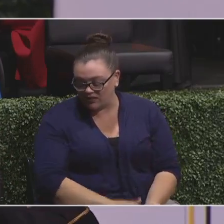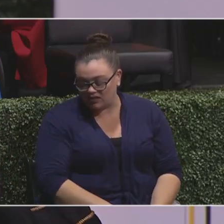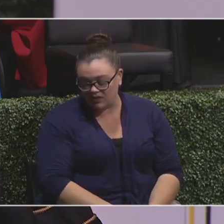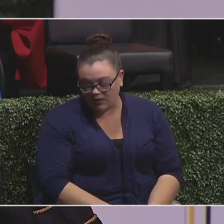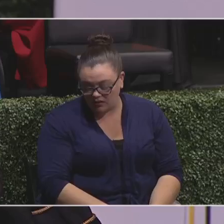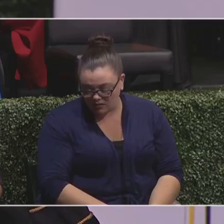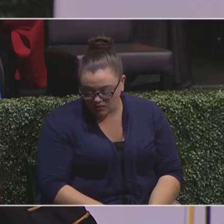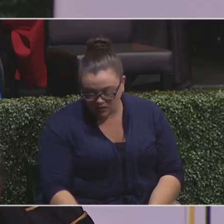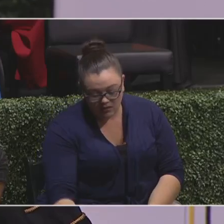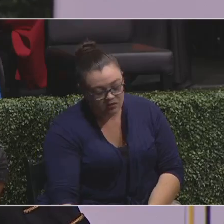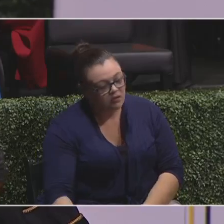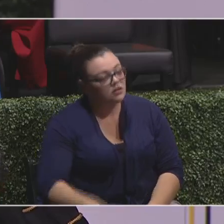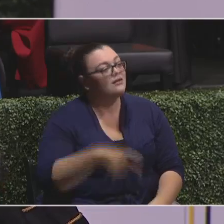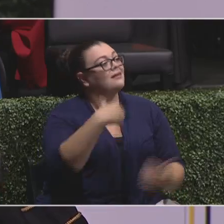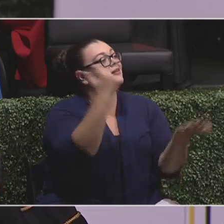THIS YEAR, 34 STUDENTS ARE H EADED TO PH.D. PROGRAMS.